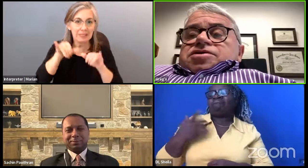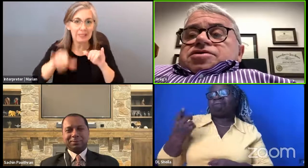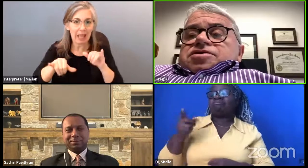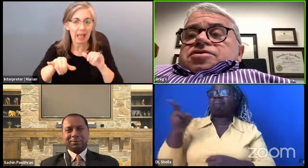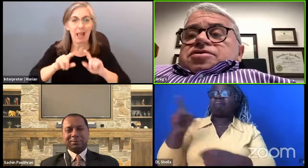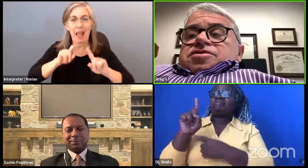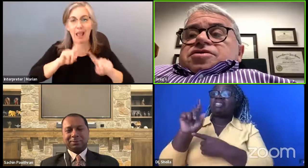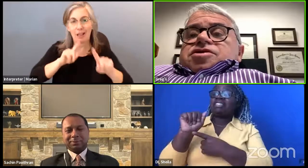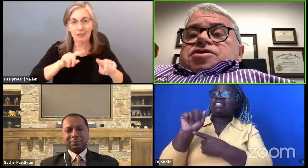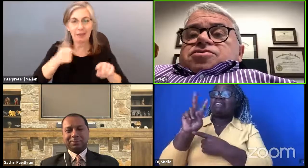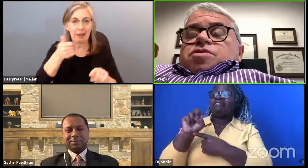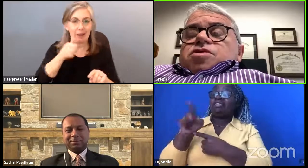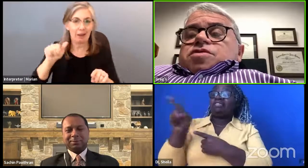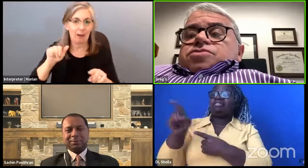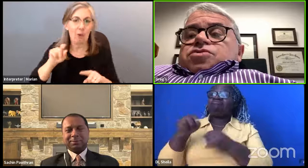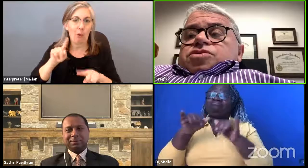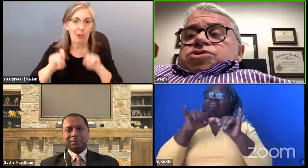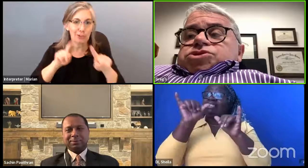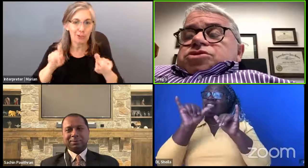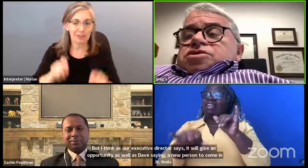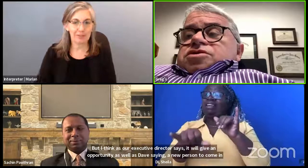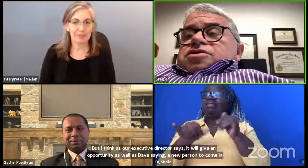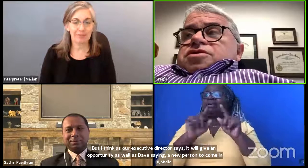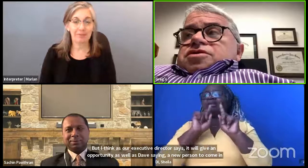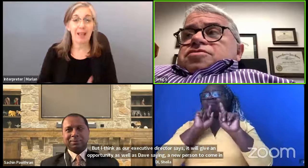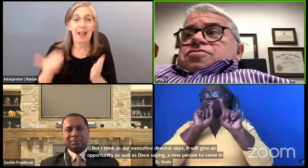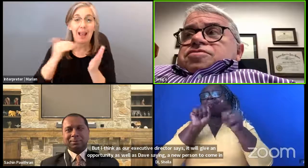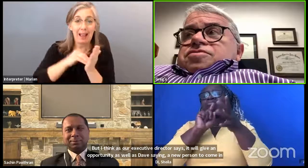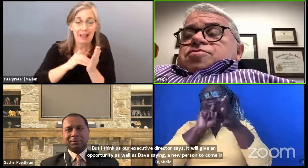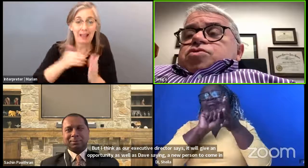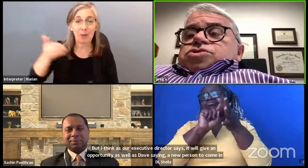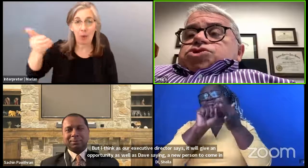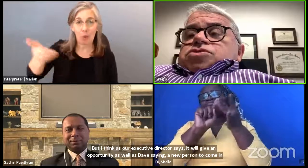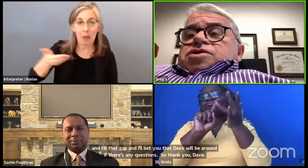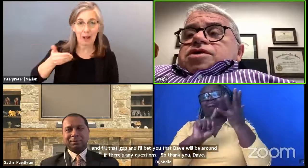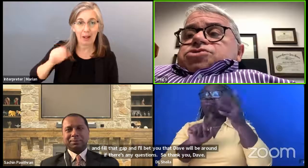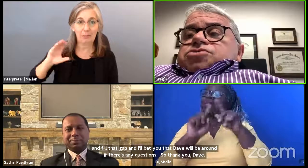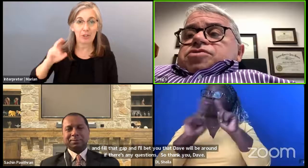And again, welcome to Chris, the General Counsel.